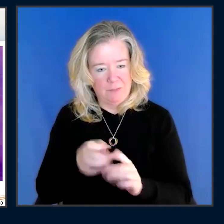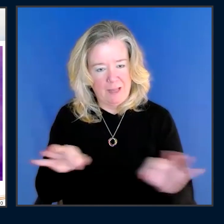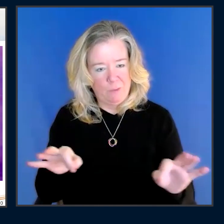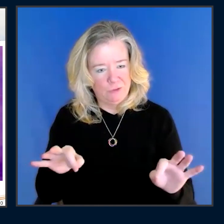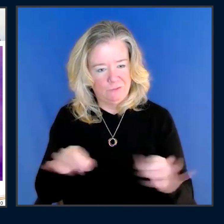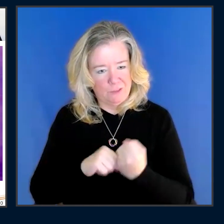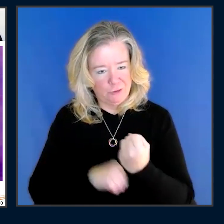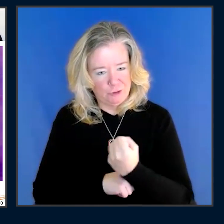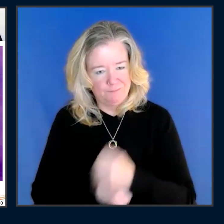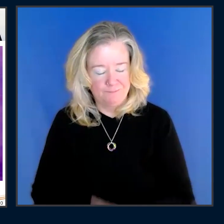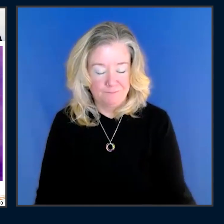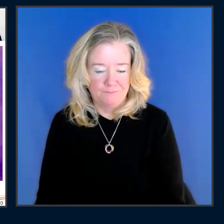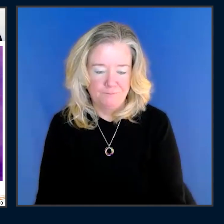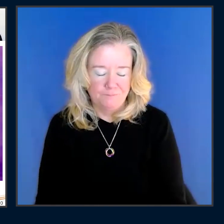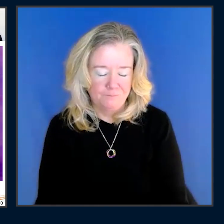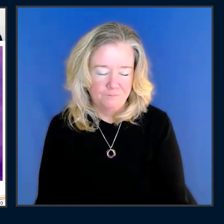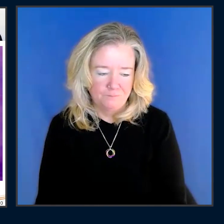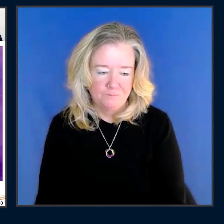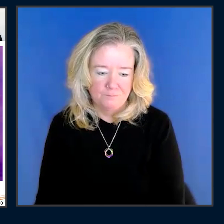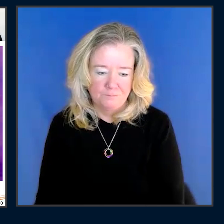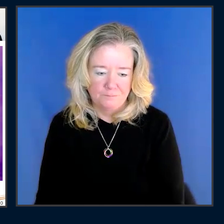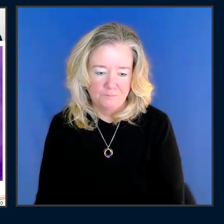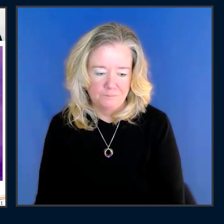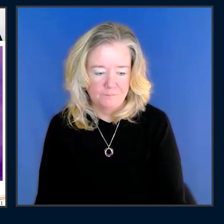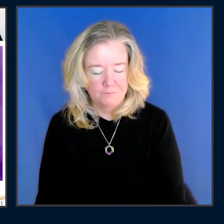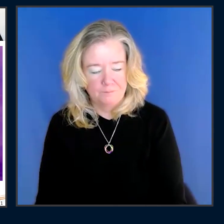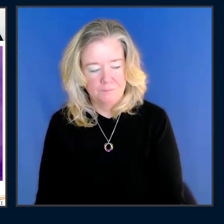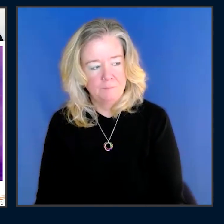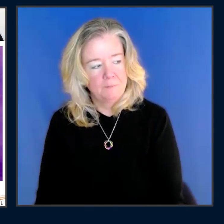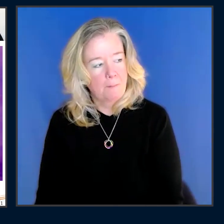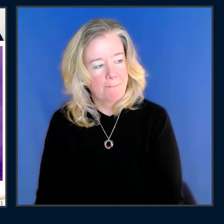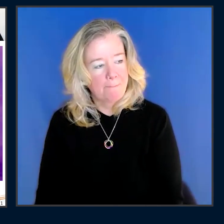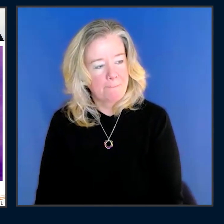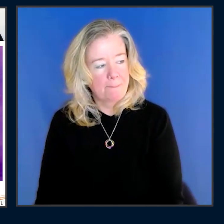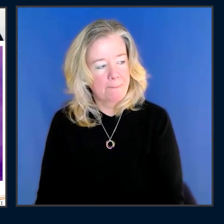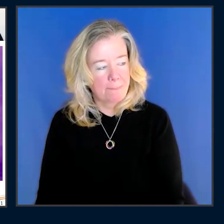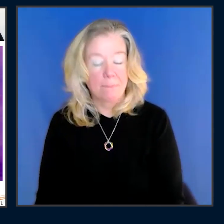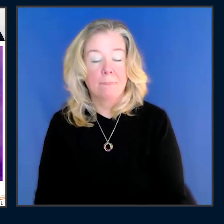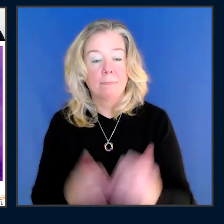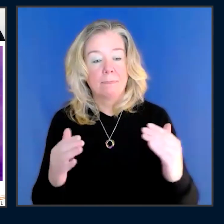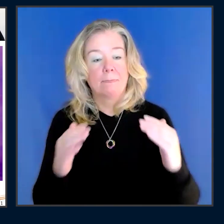are built on.